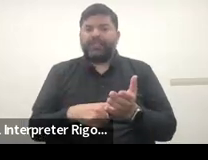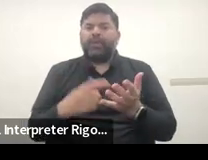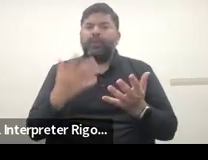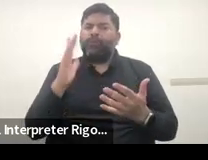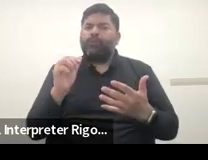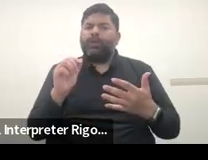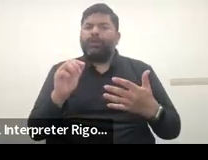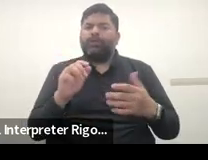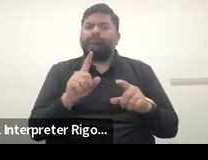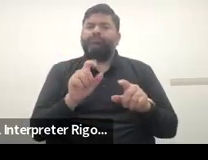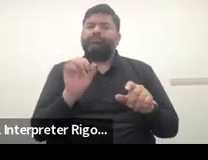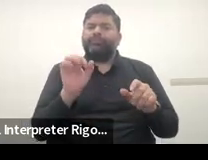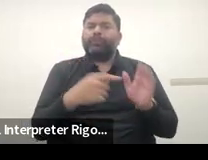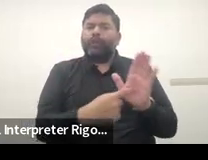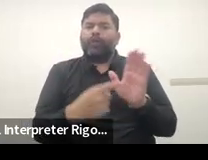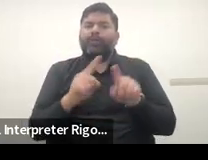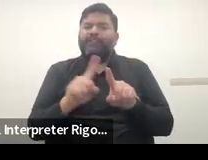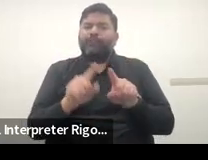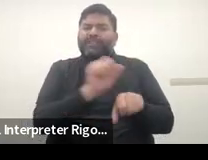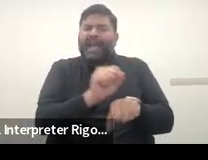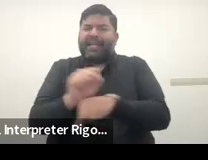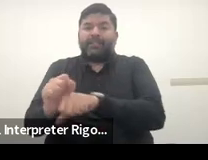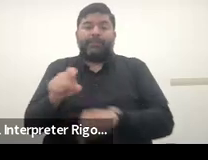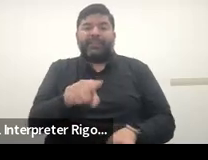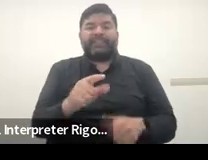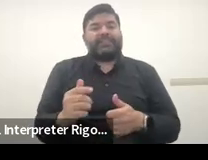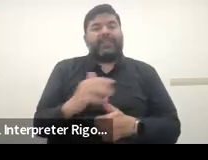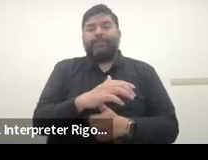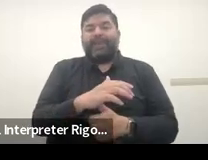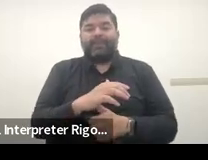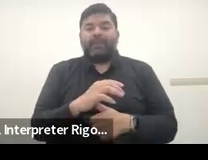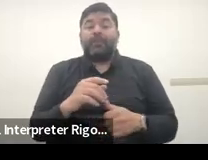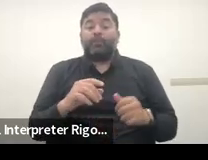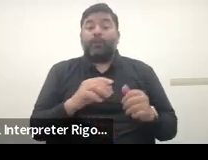couple tasks, but this is the main one. Once again we have a video input, sign output.